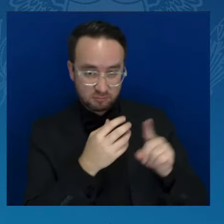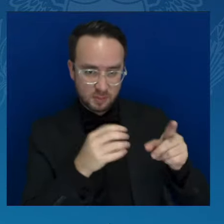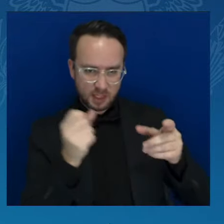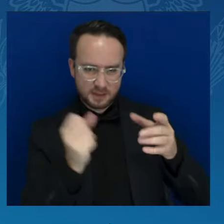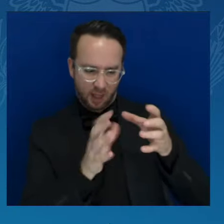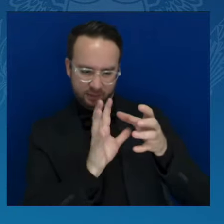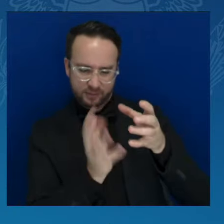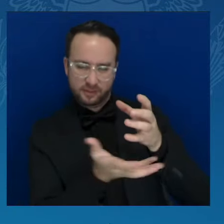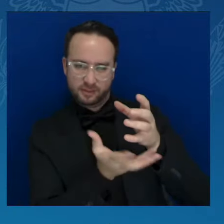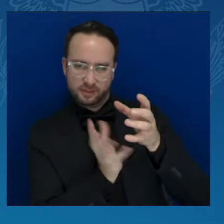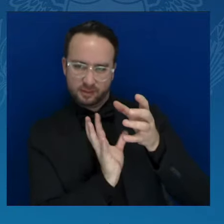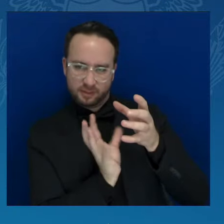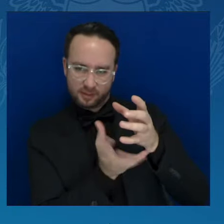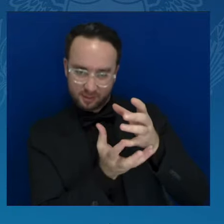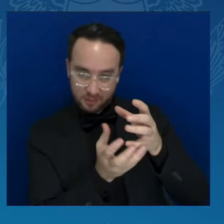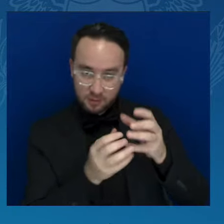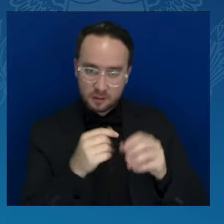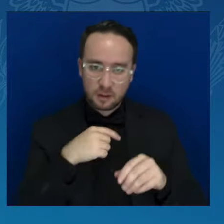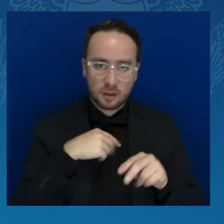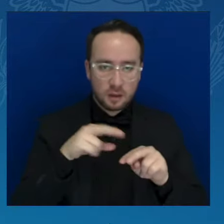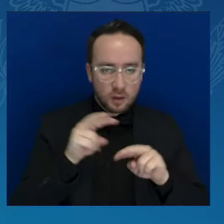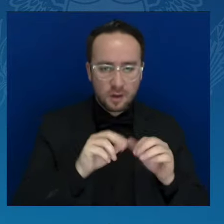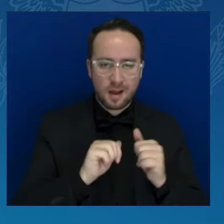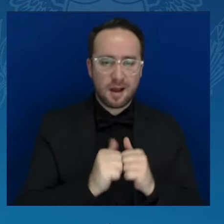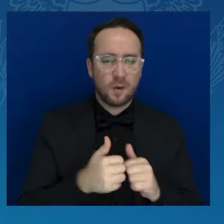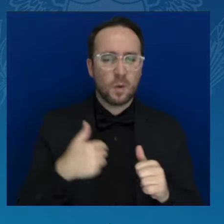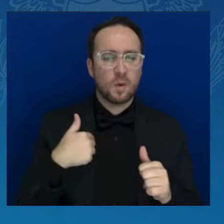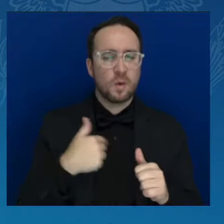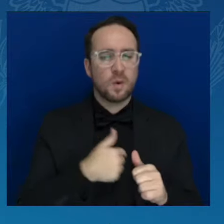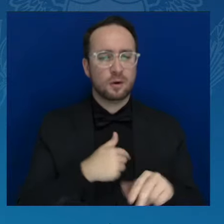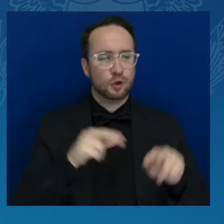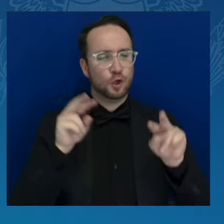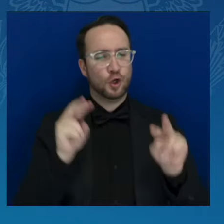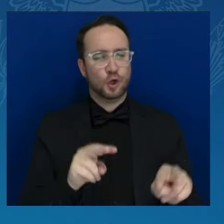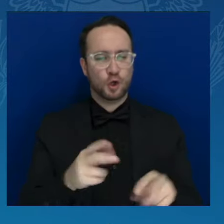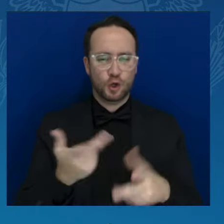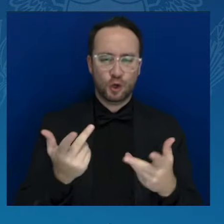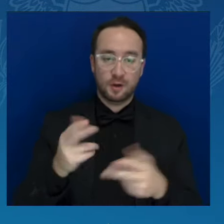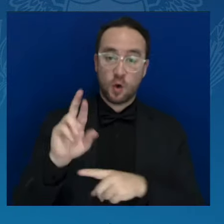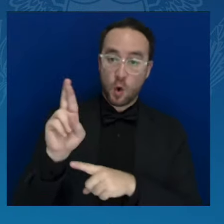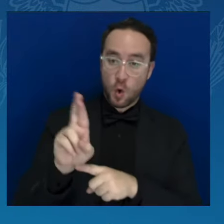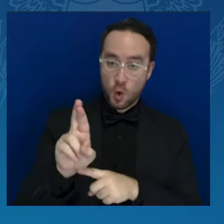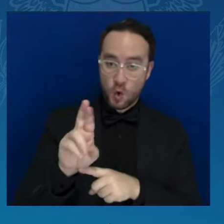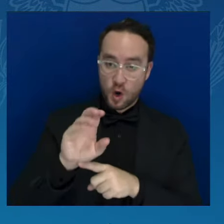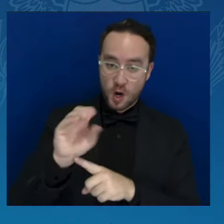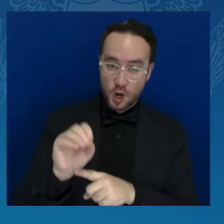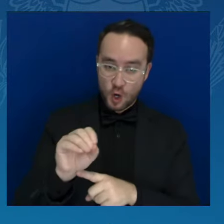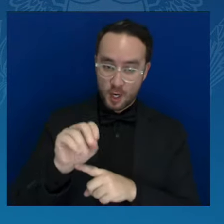focused on countering space security threats and aligning our space security strategies as well.